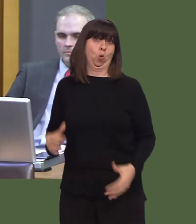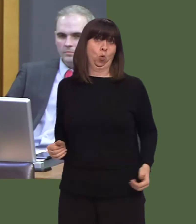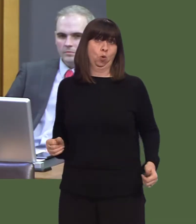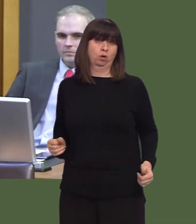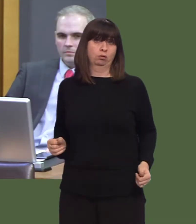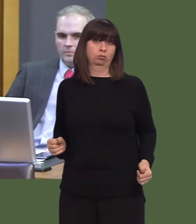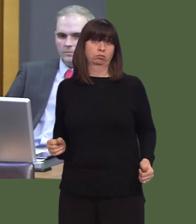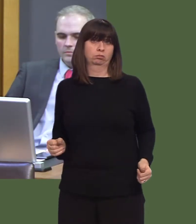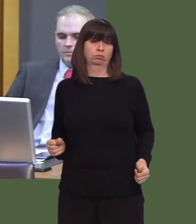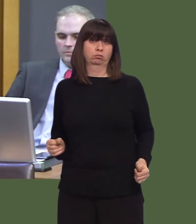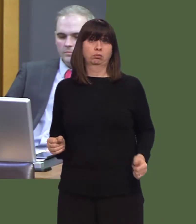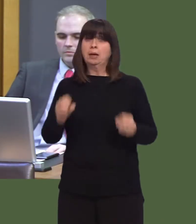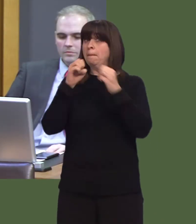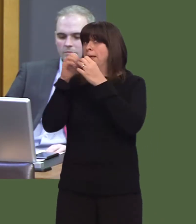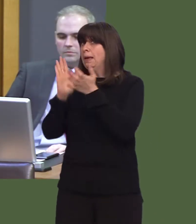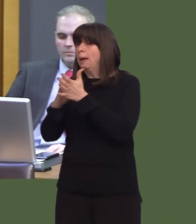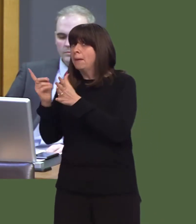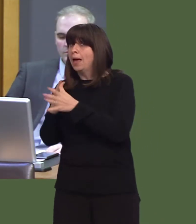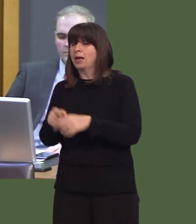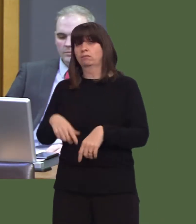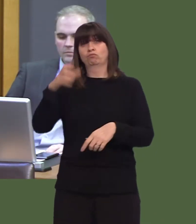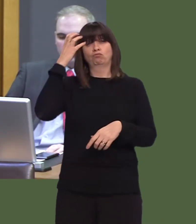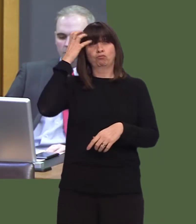All of the organisationsóthe British Medical Association, the Royal College of General